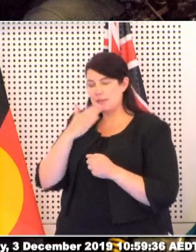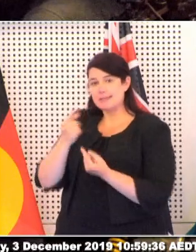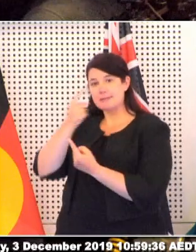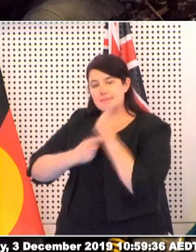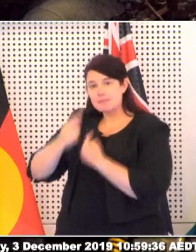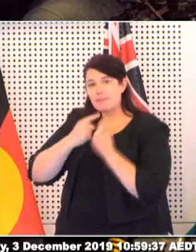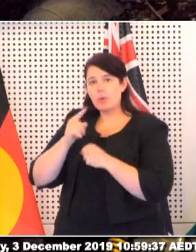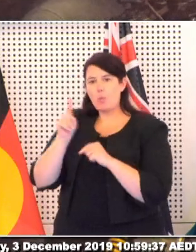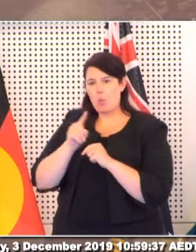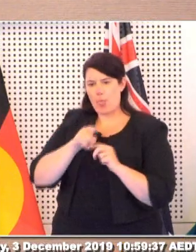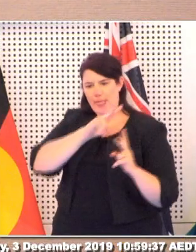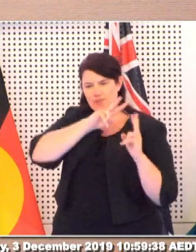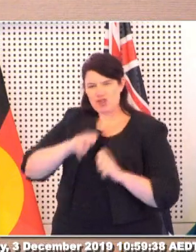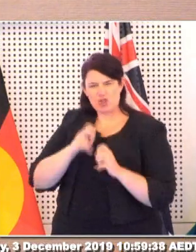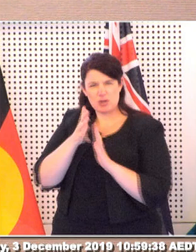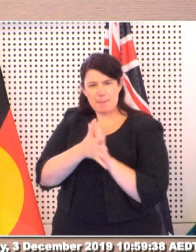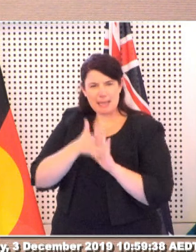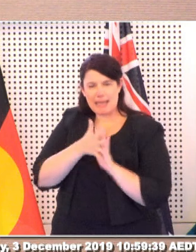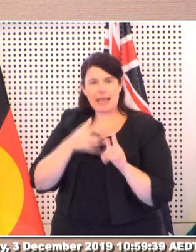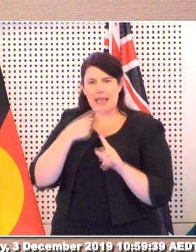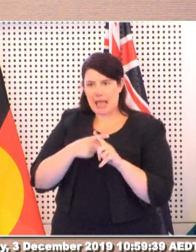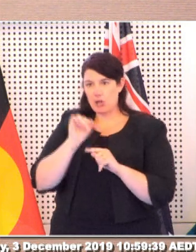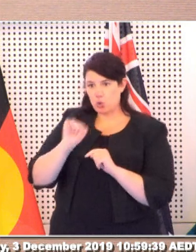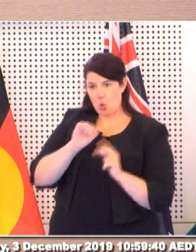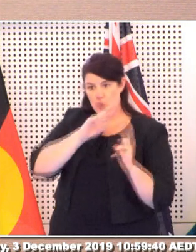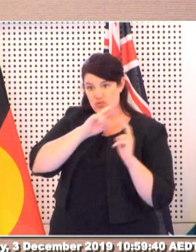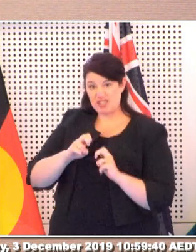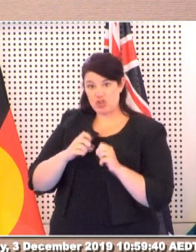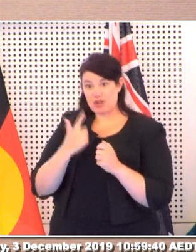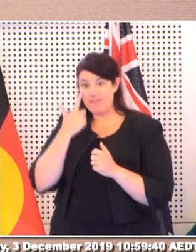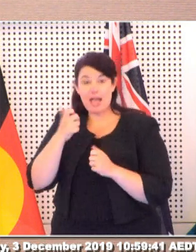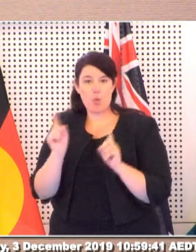of this research involves and what your research has discovered?